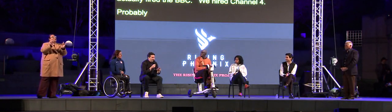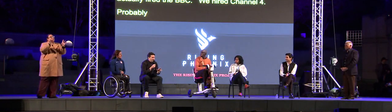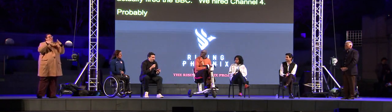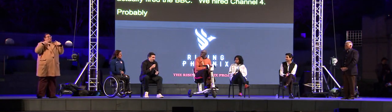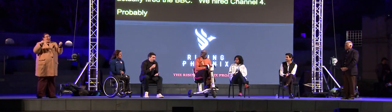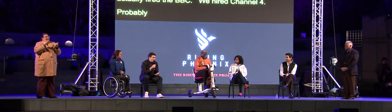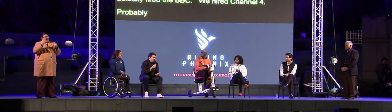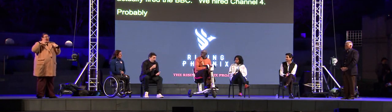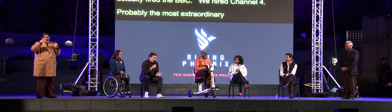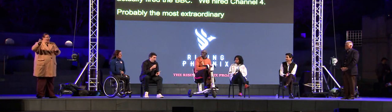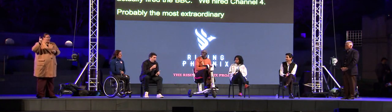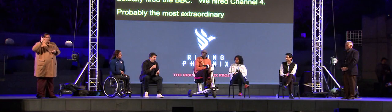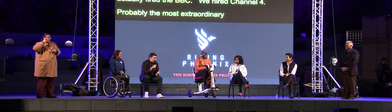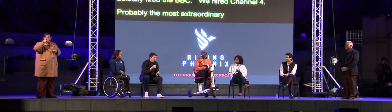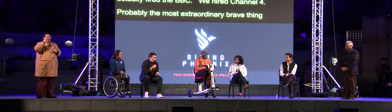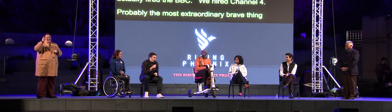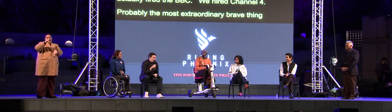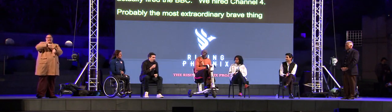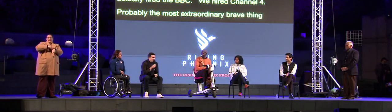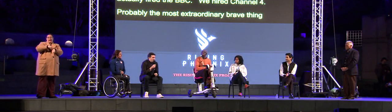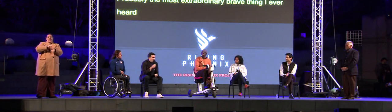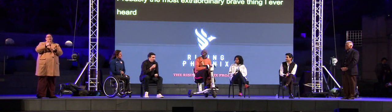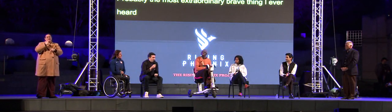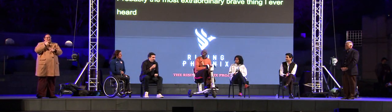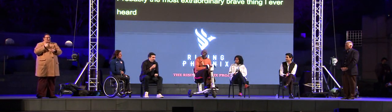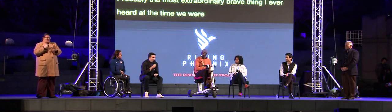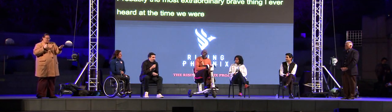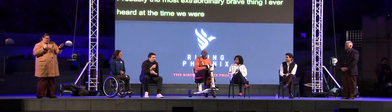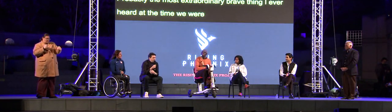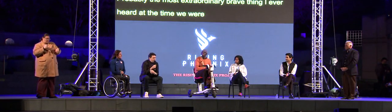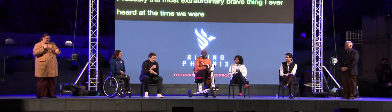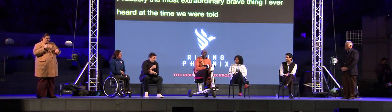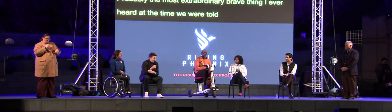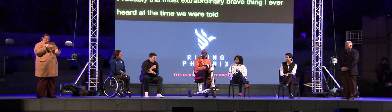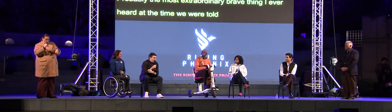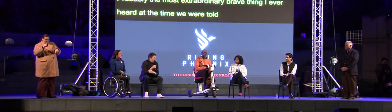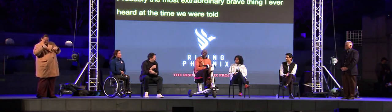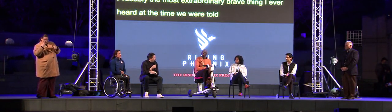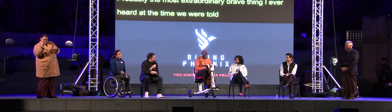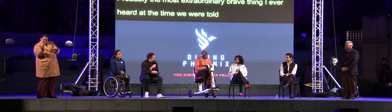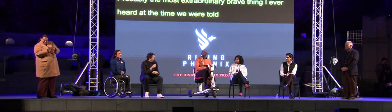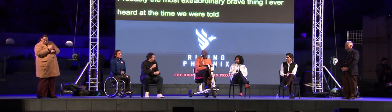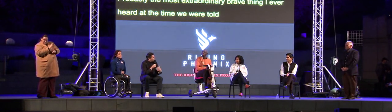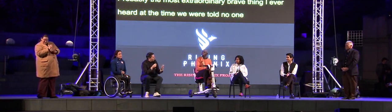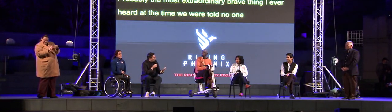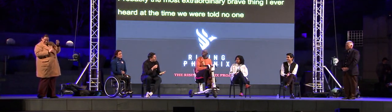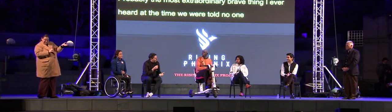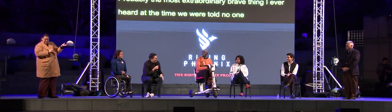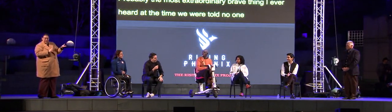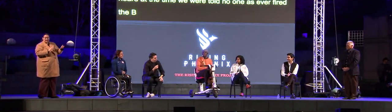I've ever heard-- at the time, we were told no one's ever fired the BBC. And we didn't really fire them.